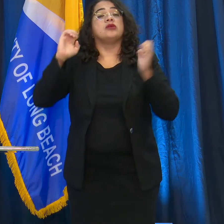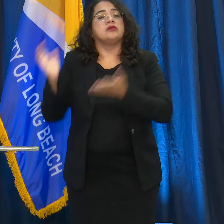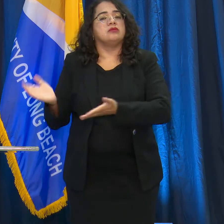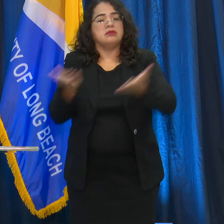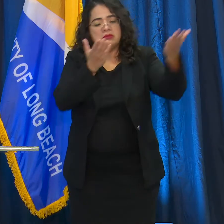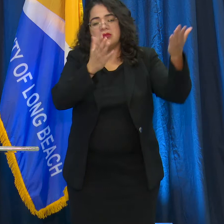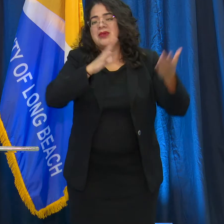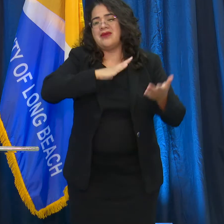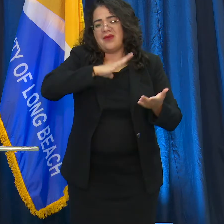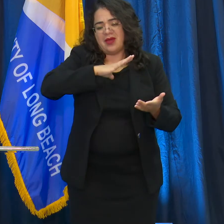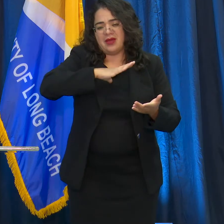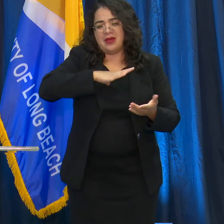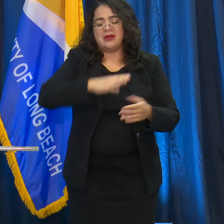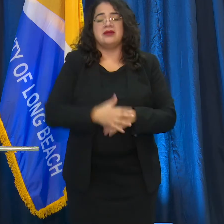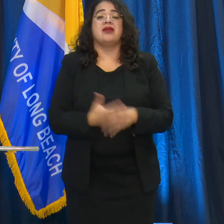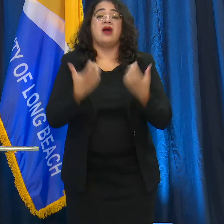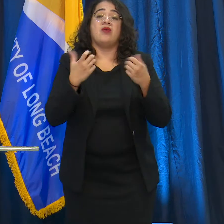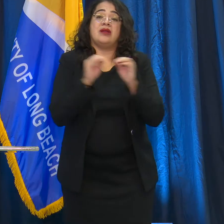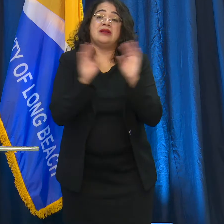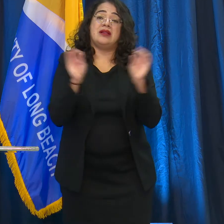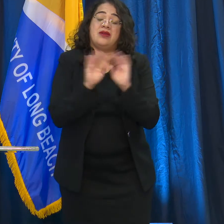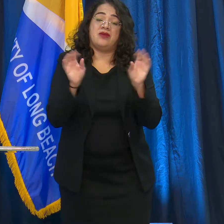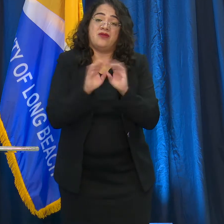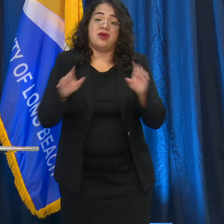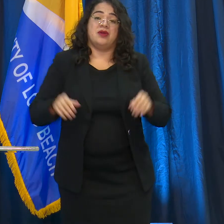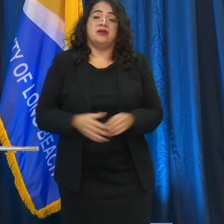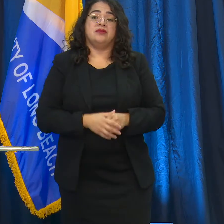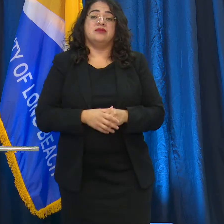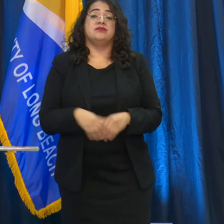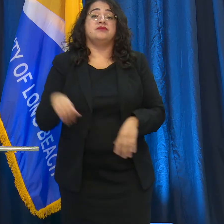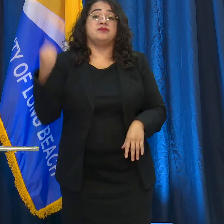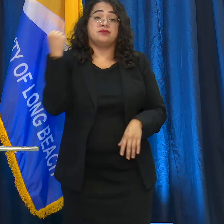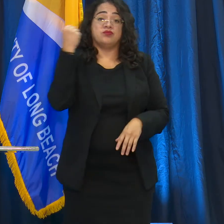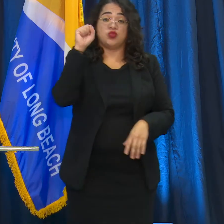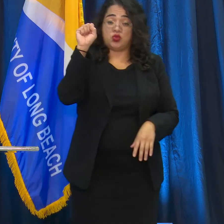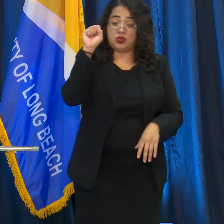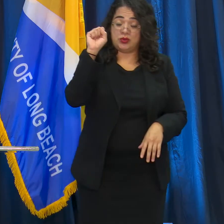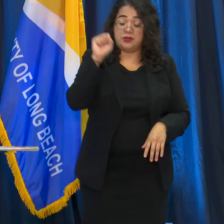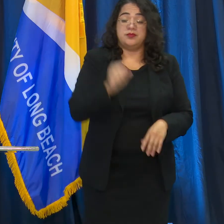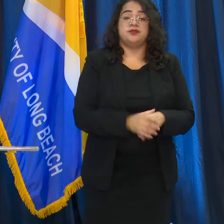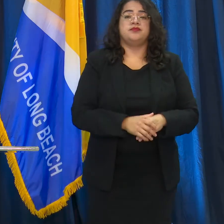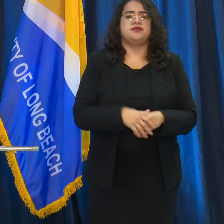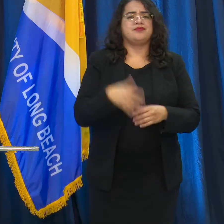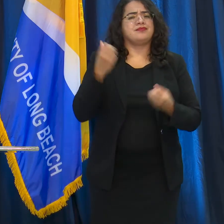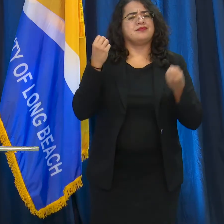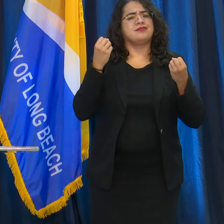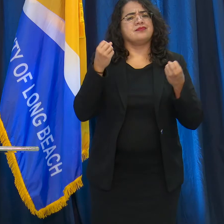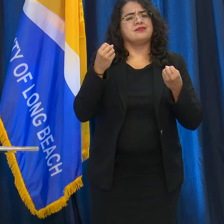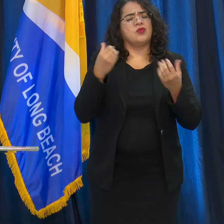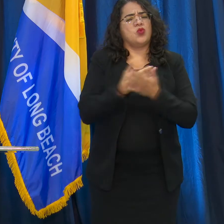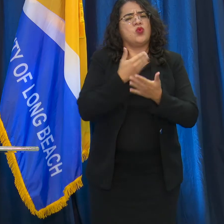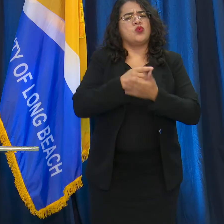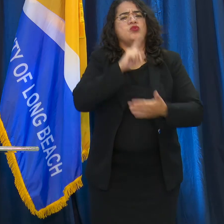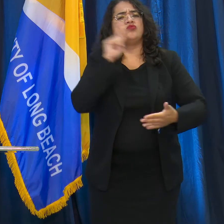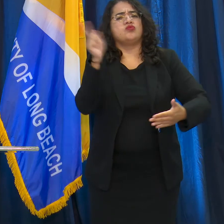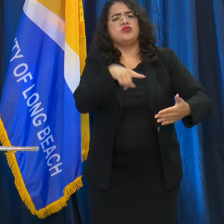clarification that I want to make before closing is about the protests. With the updated order, we've been getting a lot of questions about the need-- "Do we need to have a permit